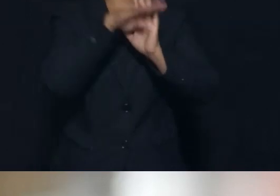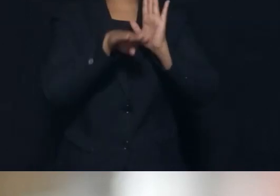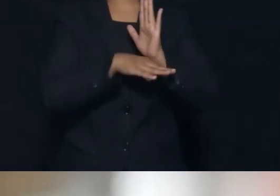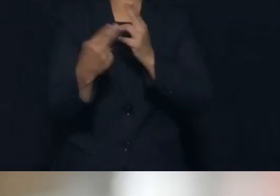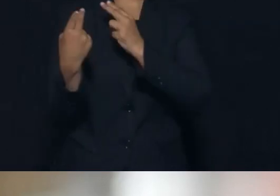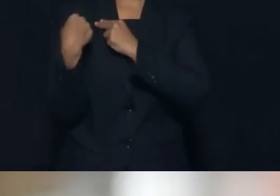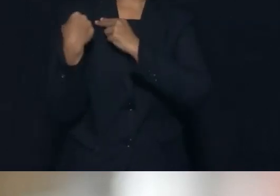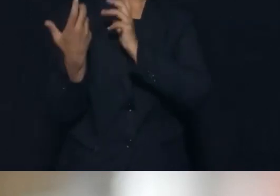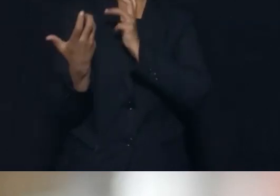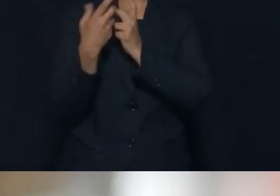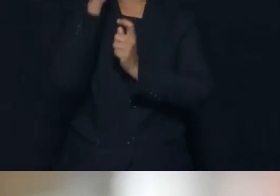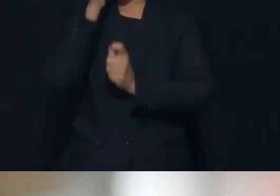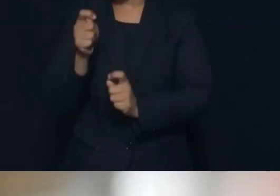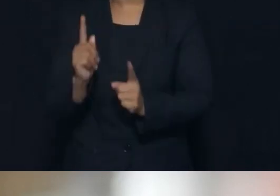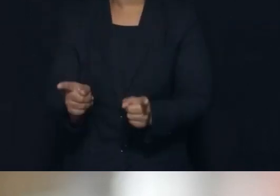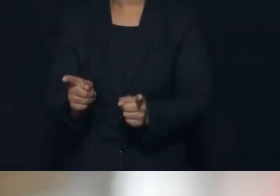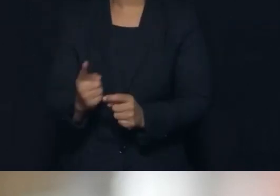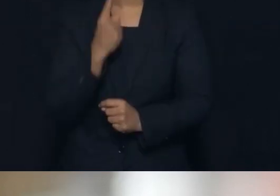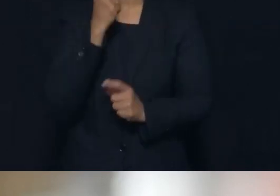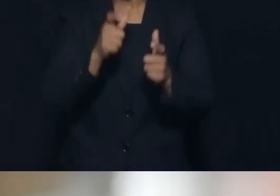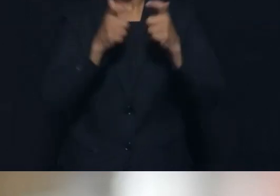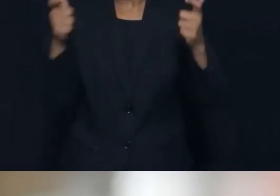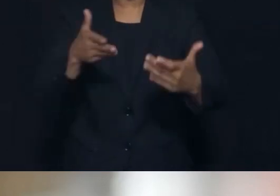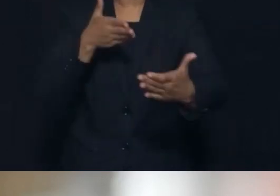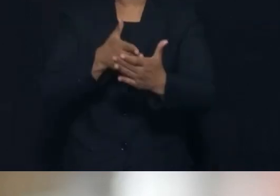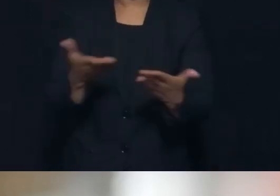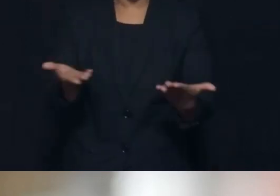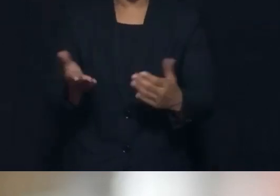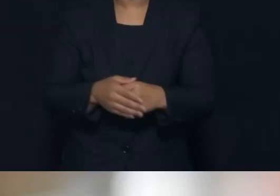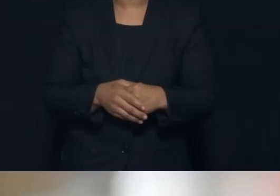go hand in hand with assistive technology. In all areas it is.